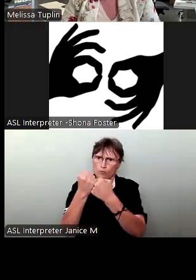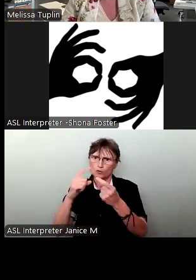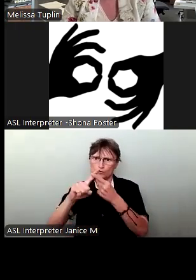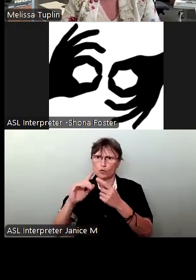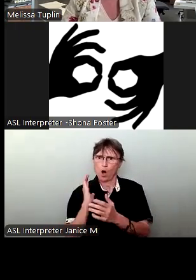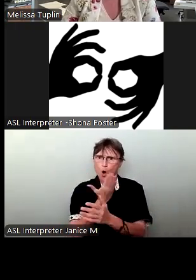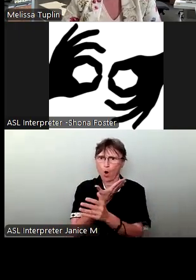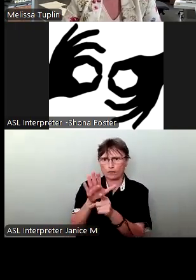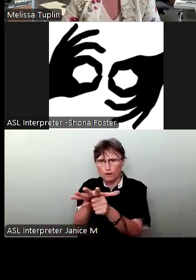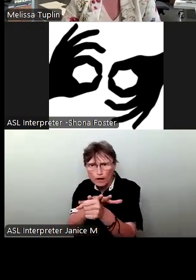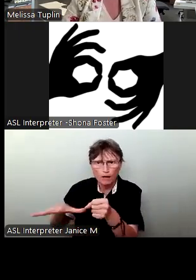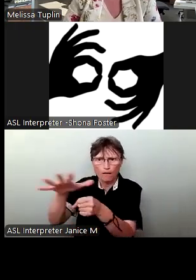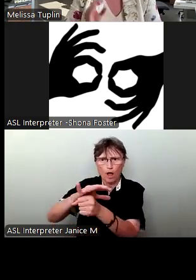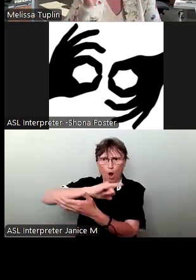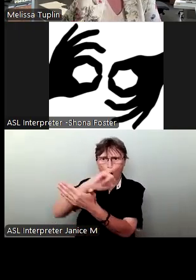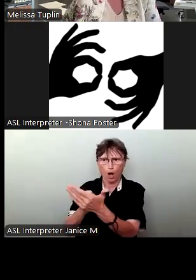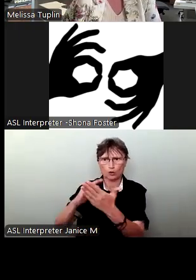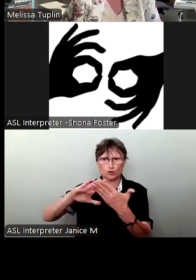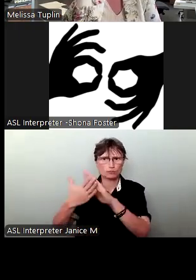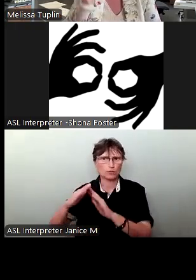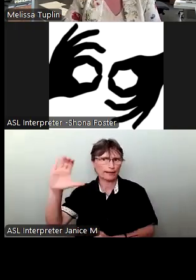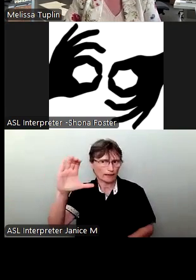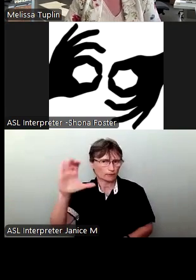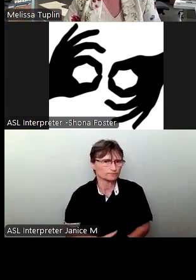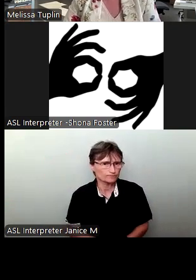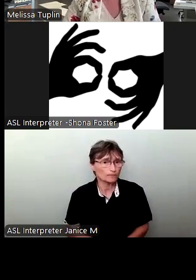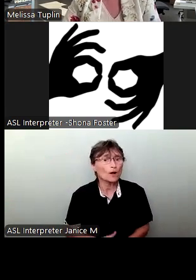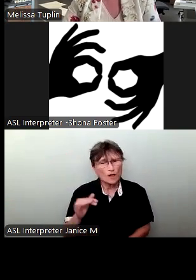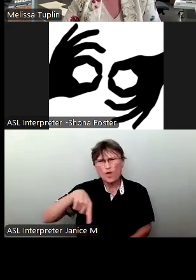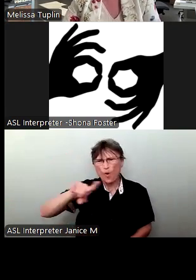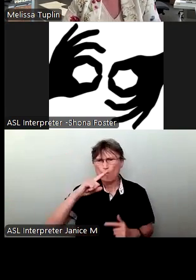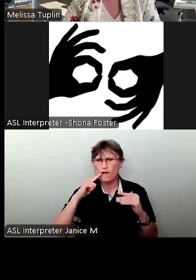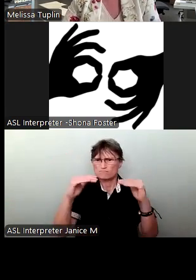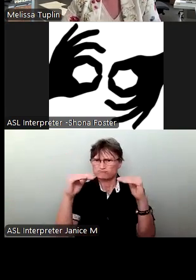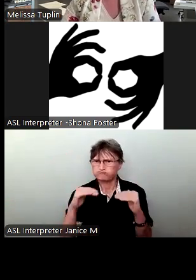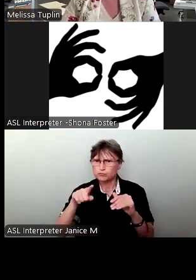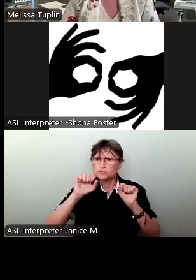a question later on in the application where you can speak in more detail about your programming,